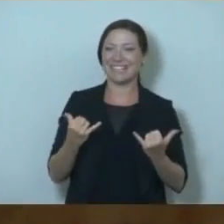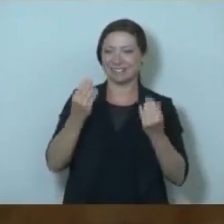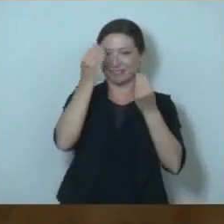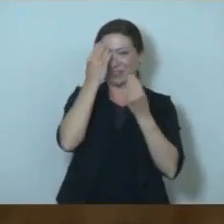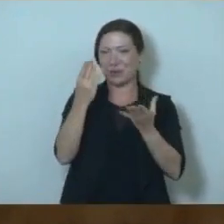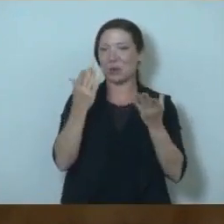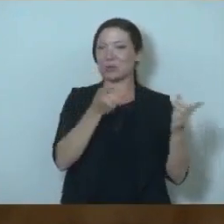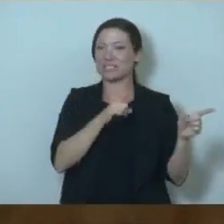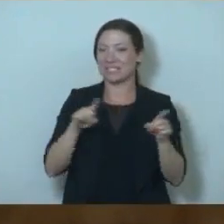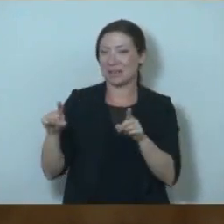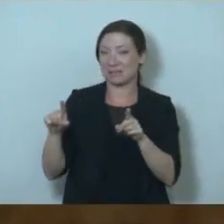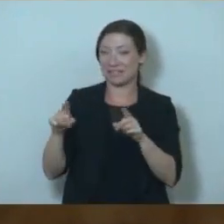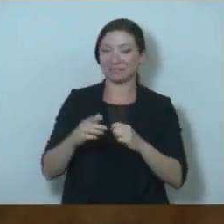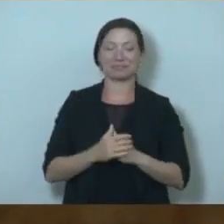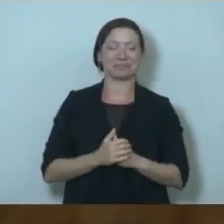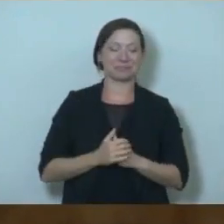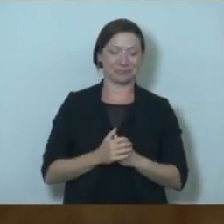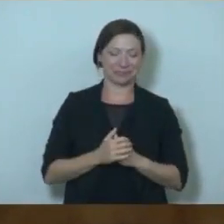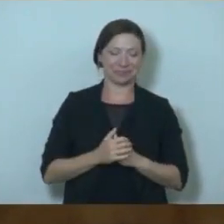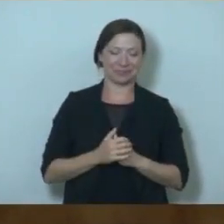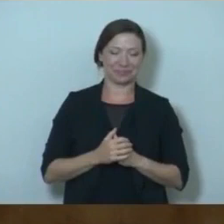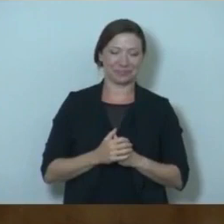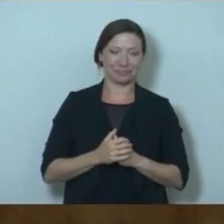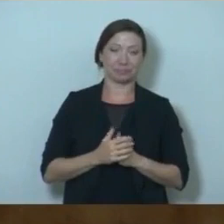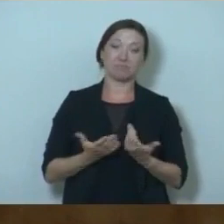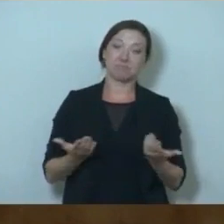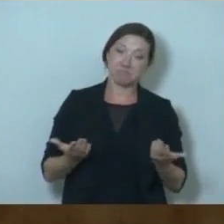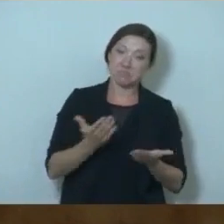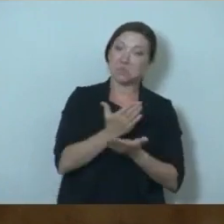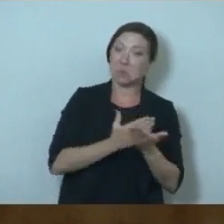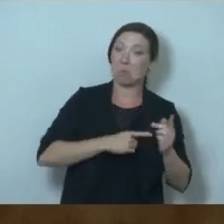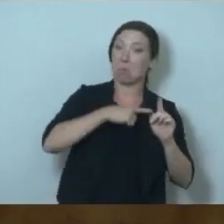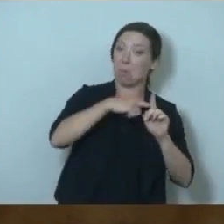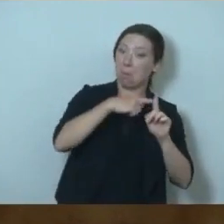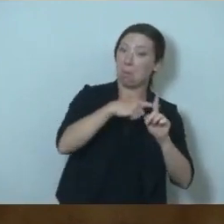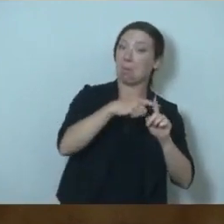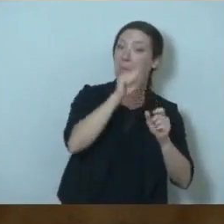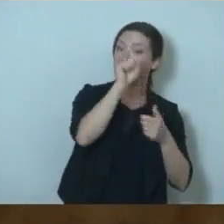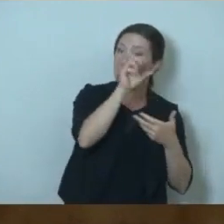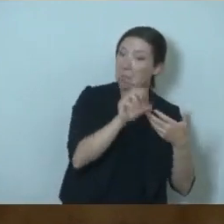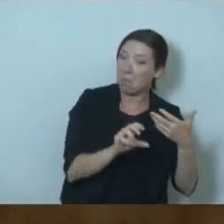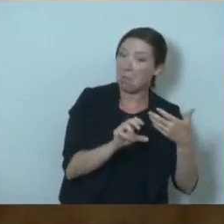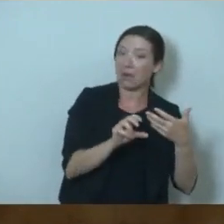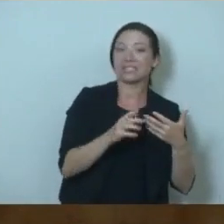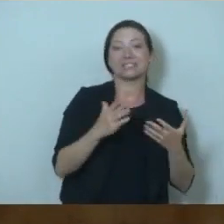SECRETARY. THANK YOU VERY MUCH GOVERNOR. PLEASURE TO UPDATE YOU ALL IN HOW WE ARE DOING AS A STATE.